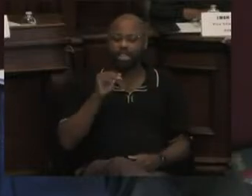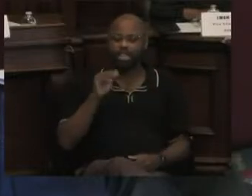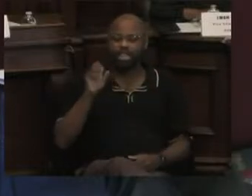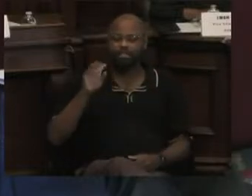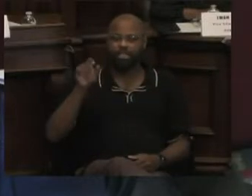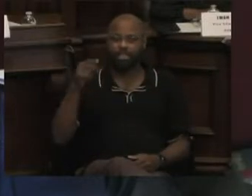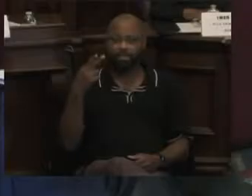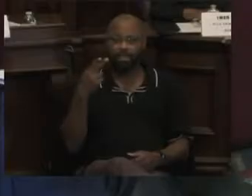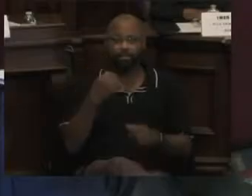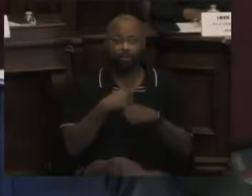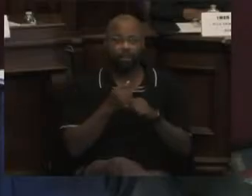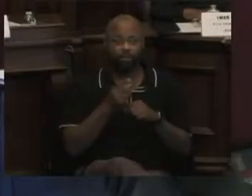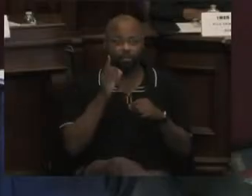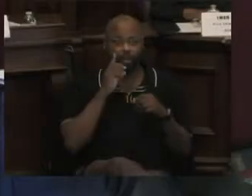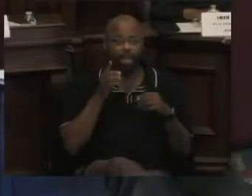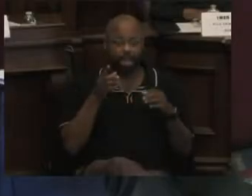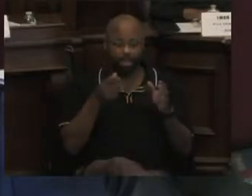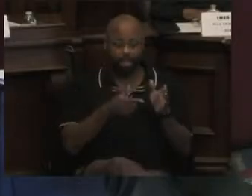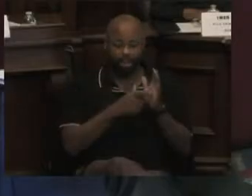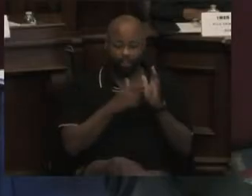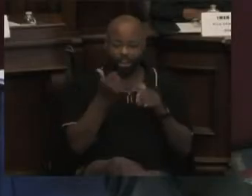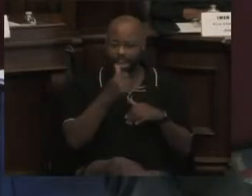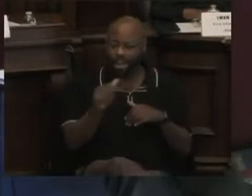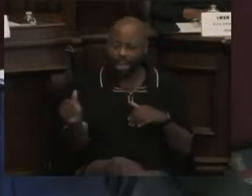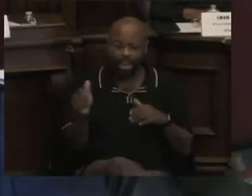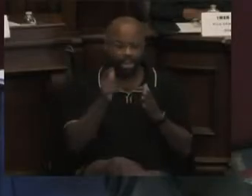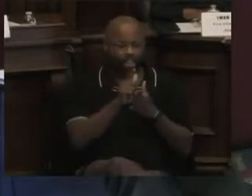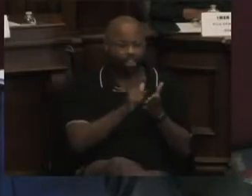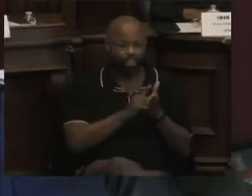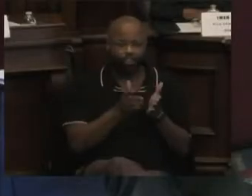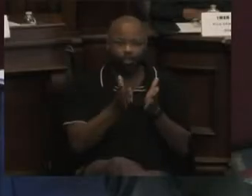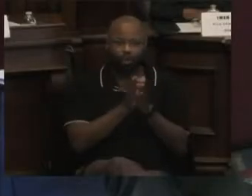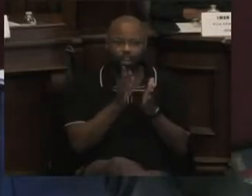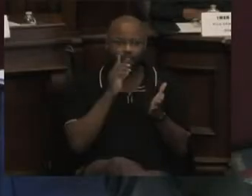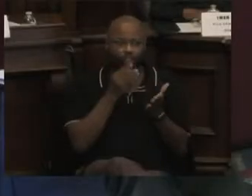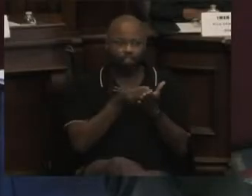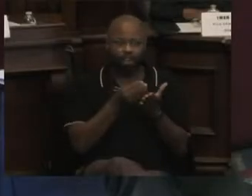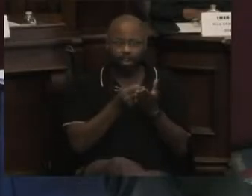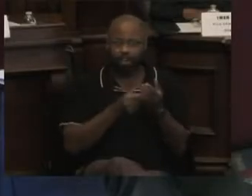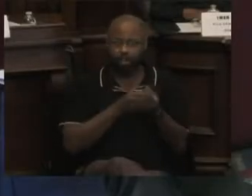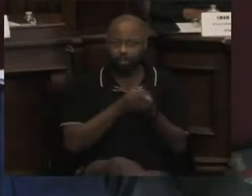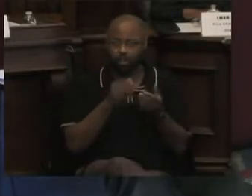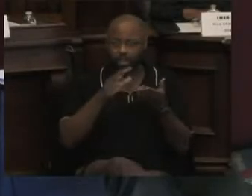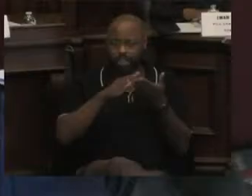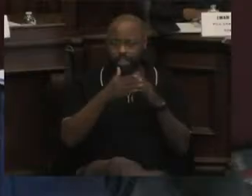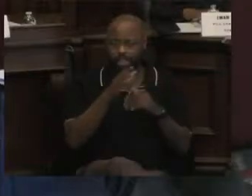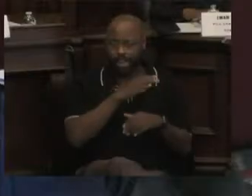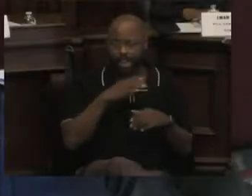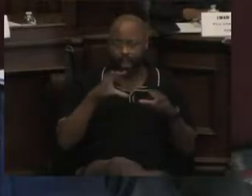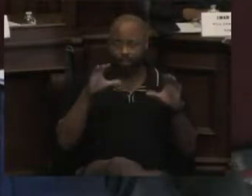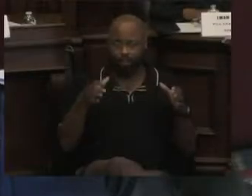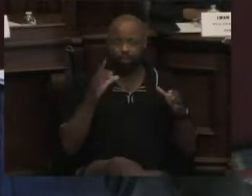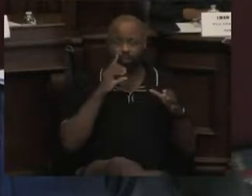City Council member Kim Smith, that we make mandatory a public